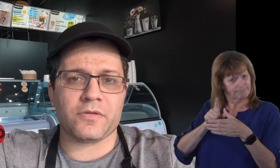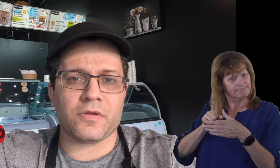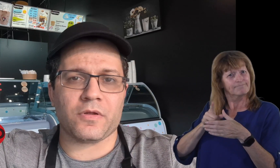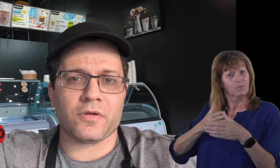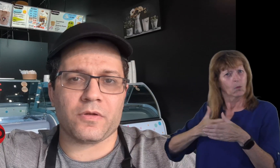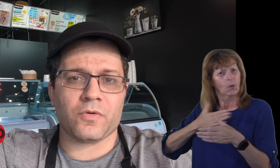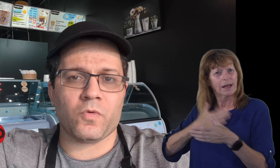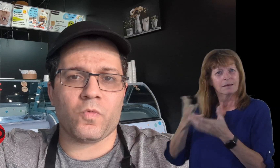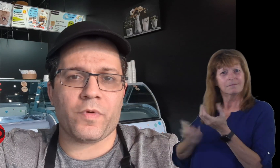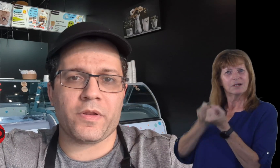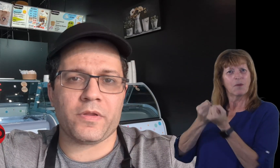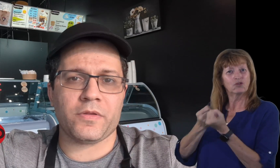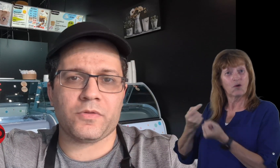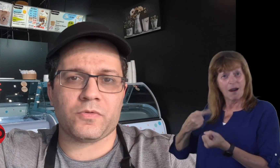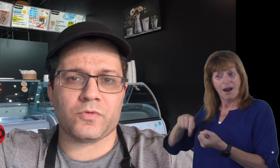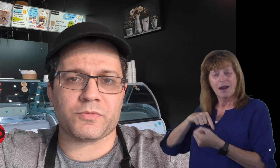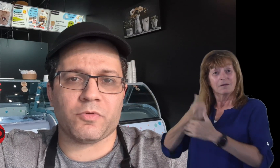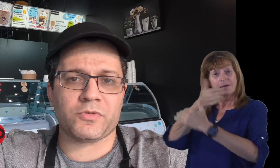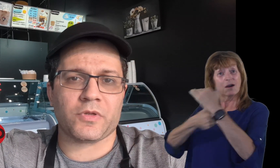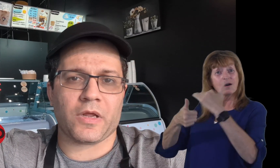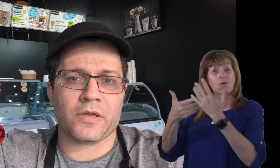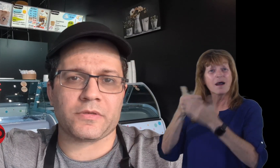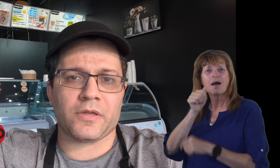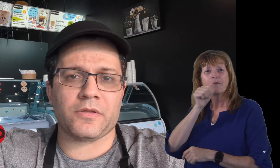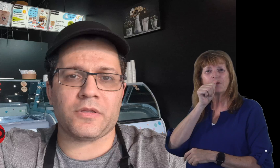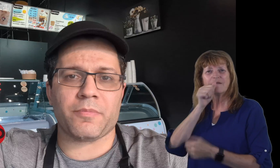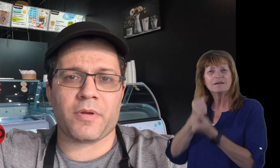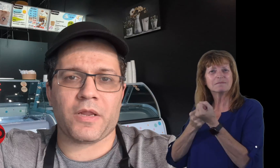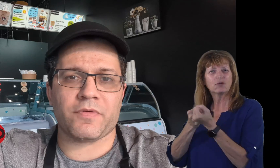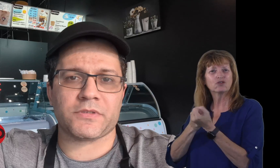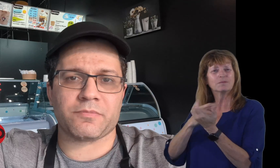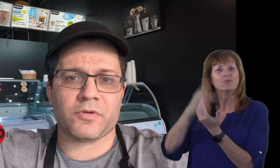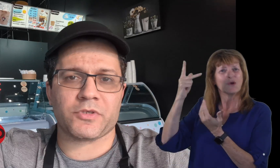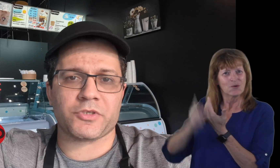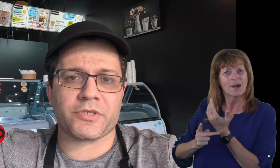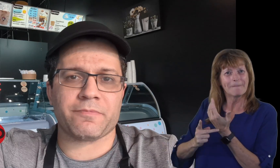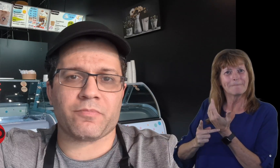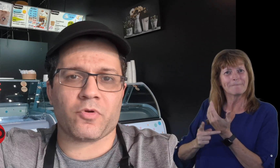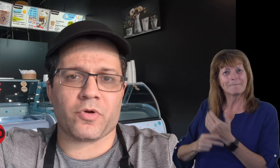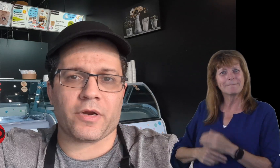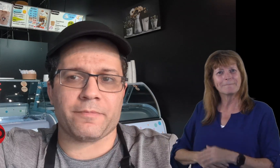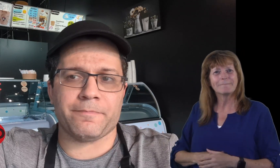who were willing to sponsor us under the Private Sponsorship program.